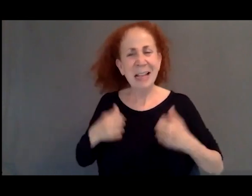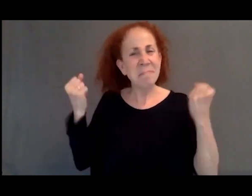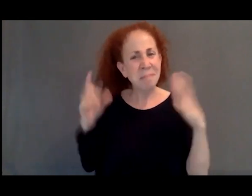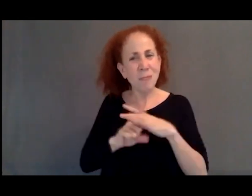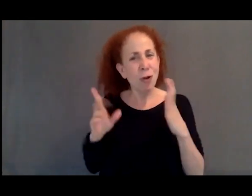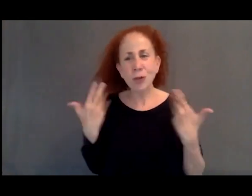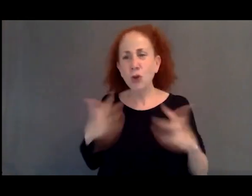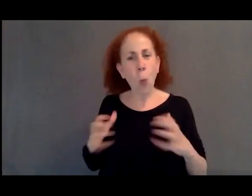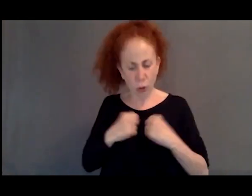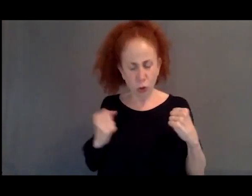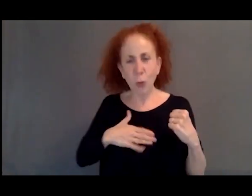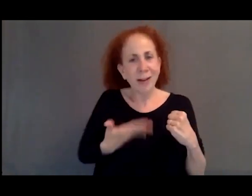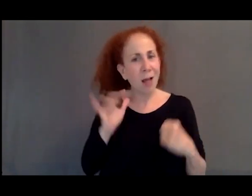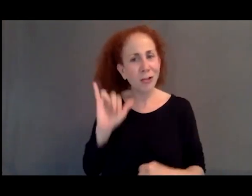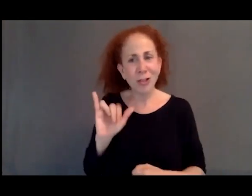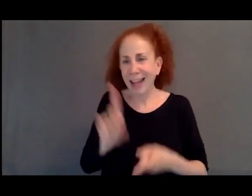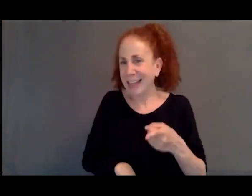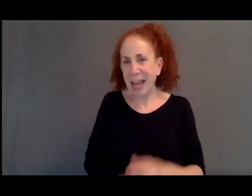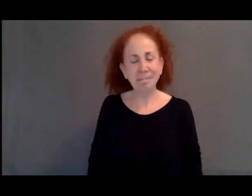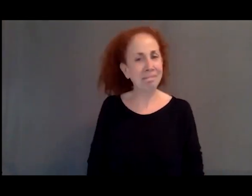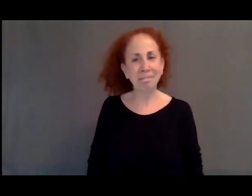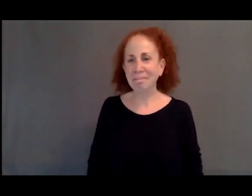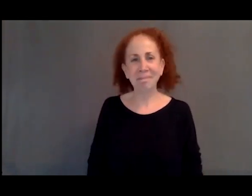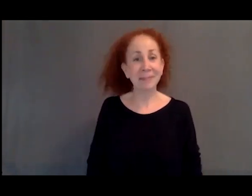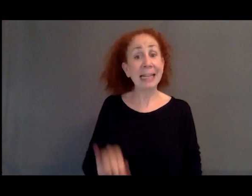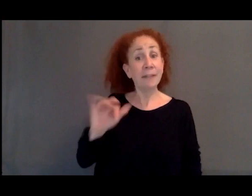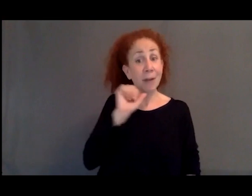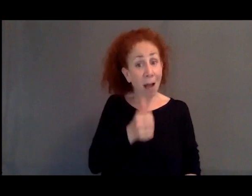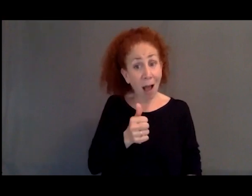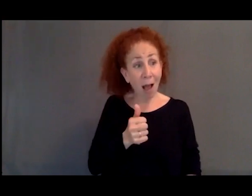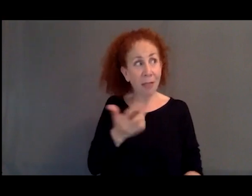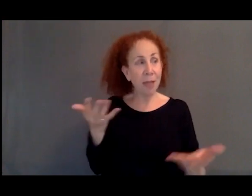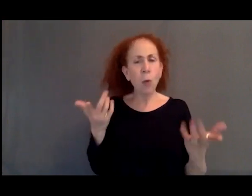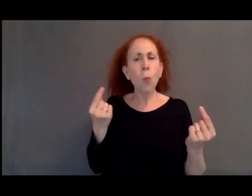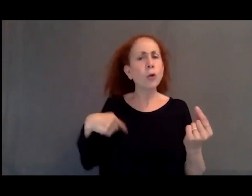don't want to acknowledge, are not equipped to acknowledge. And if they don't acknowledge it, then what do they claim?